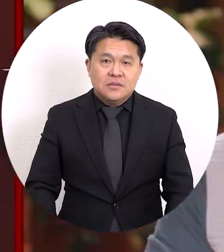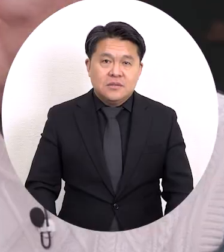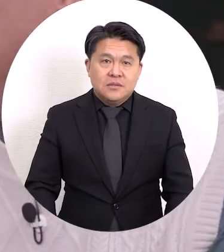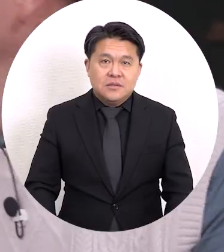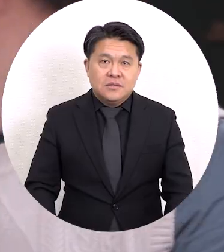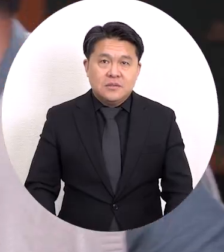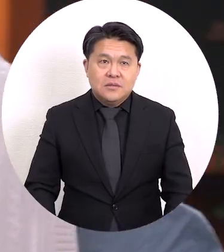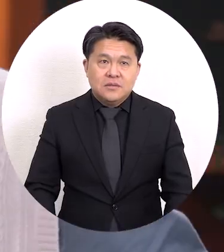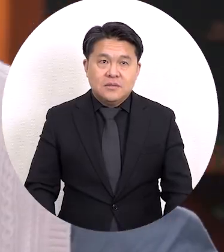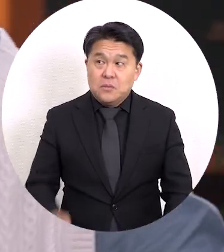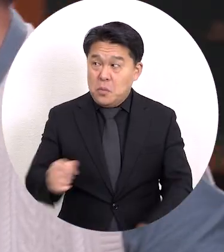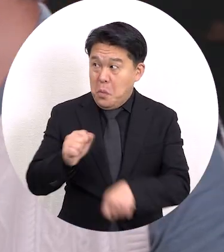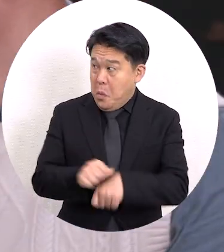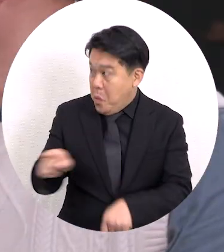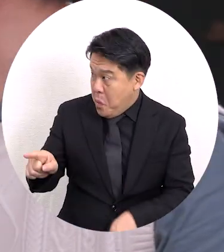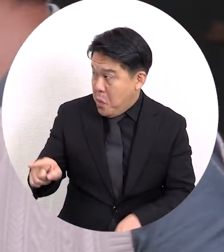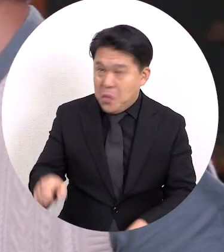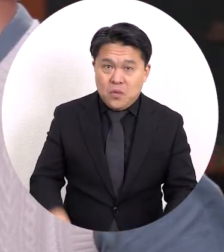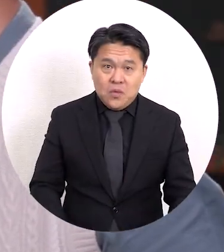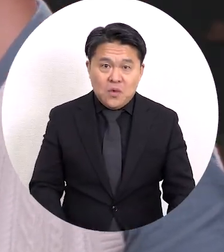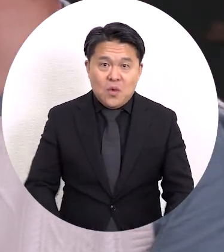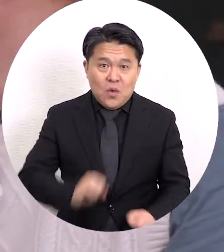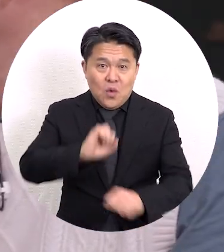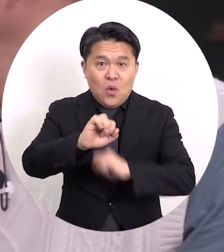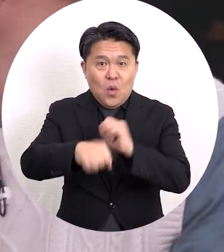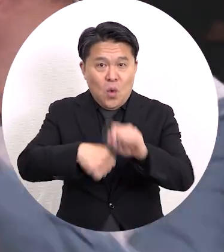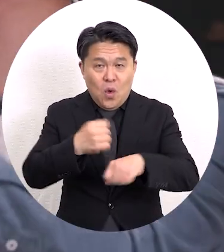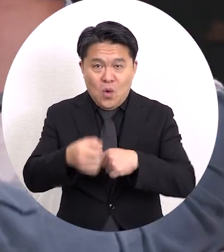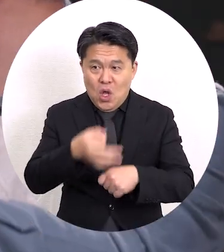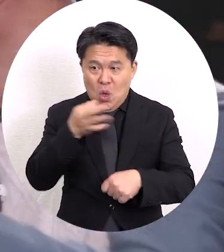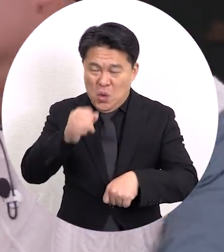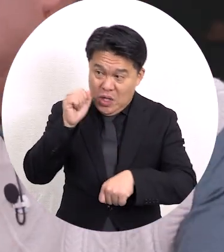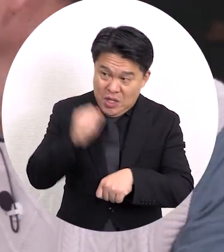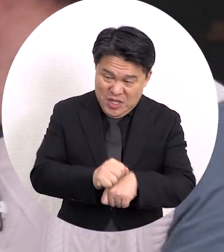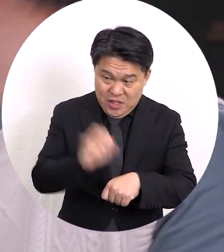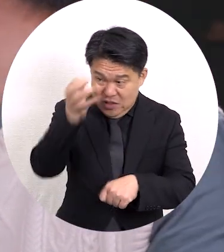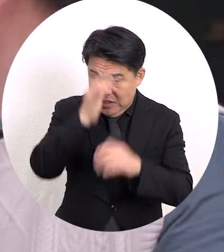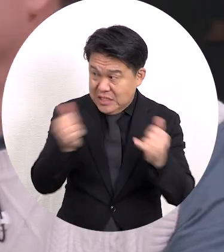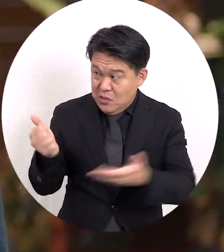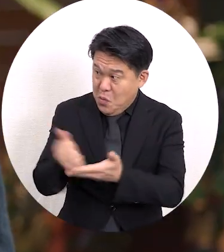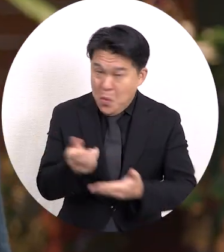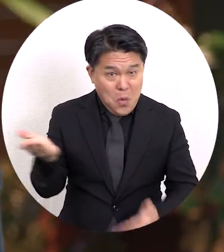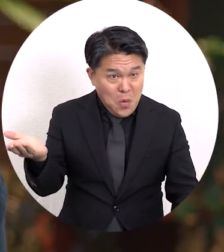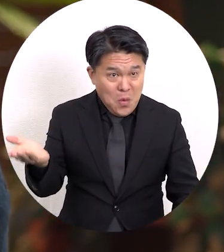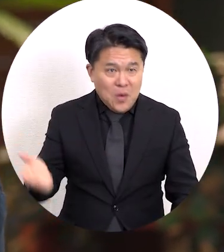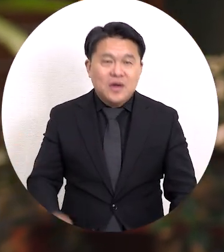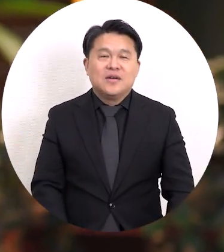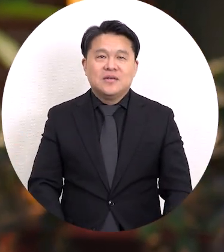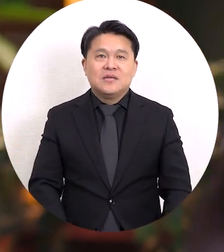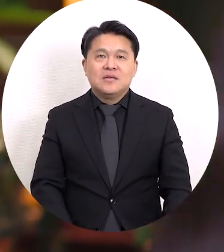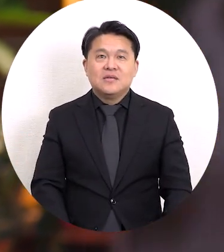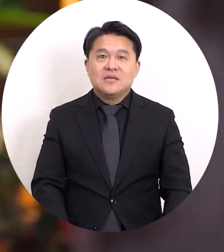You're really good at mimicking animal sounds. Our expert is here, by the way! I’ve been hearing sounds like "wooo-wooo"